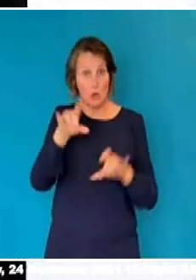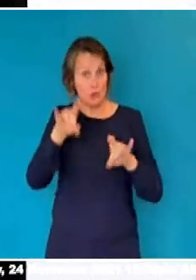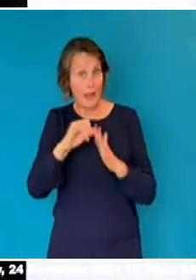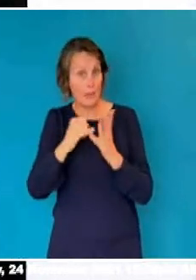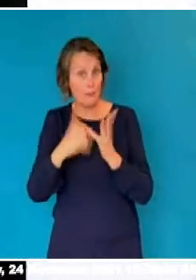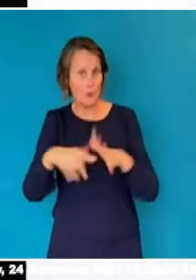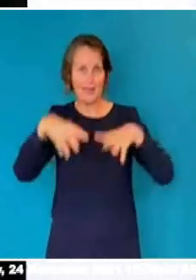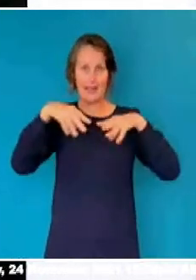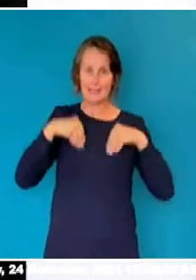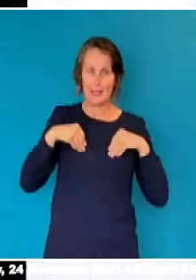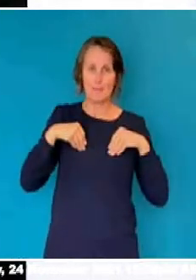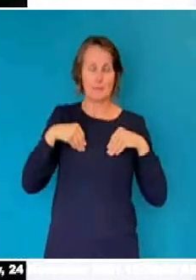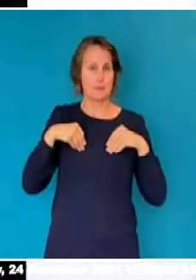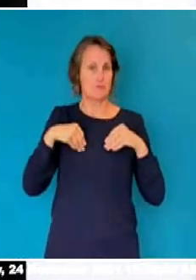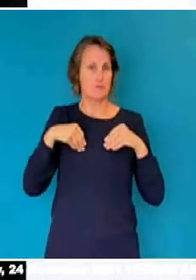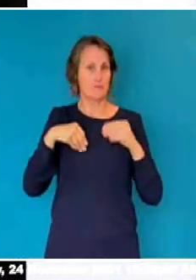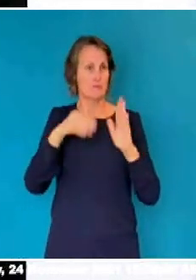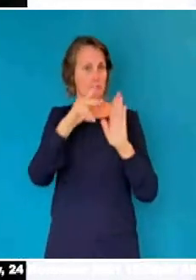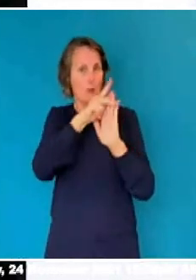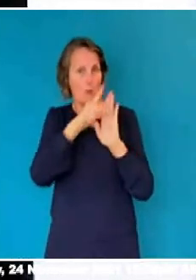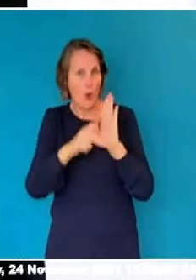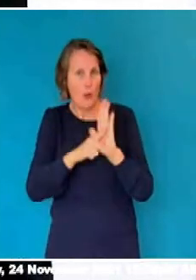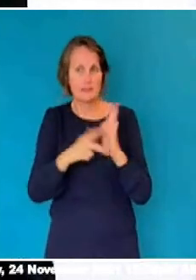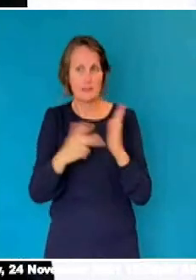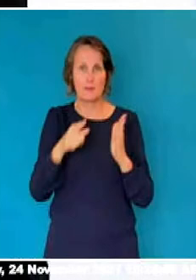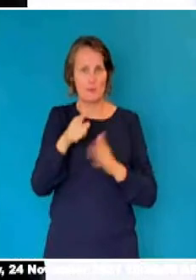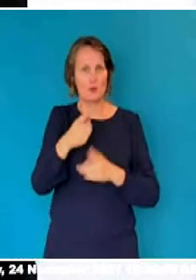becoming a statutory authority or a government business enterprise?